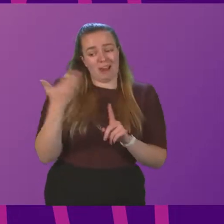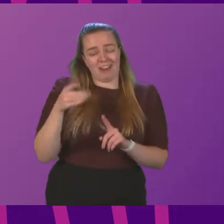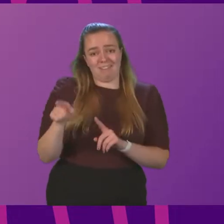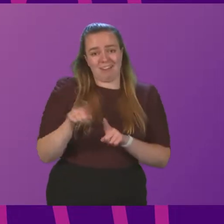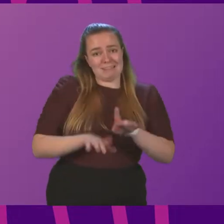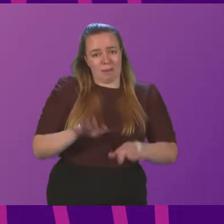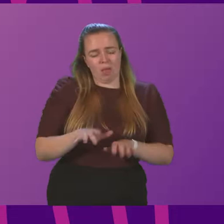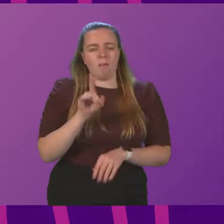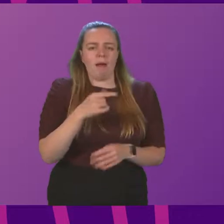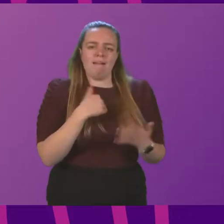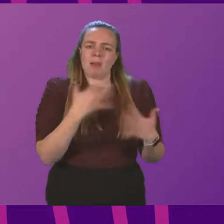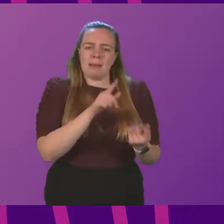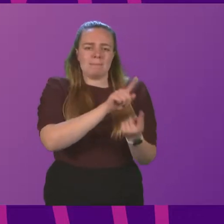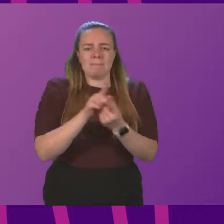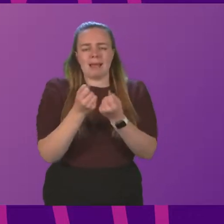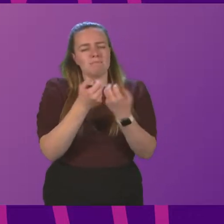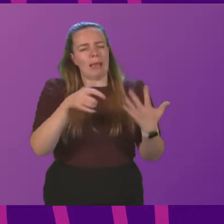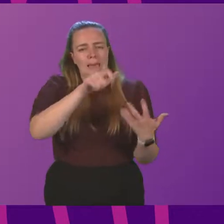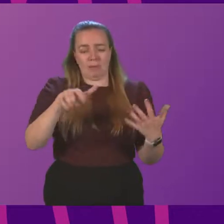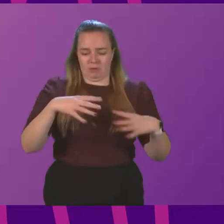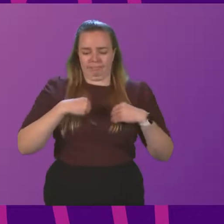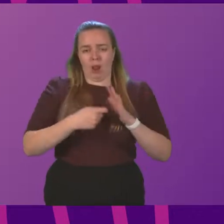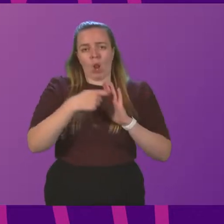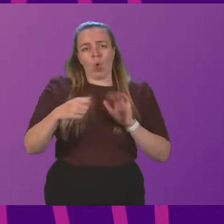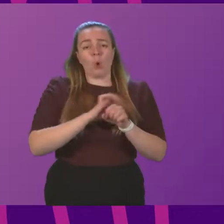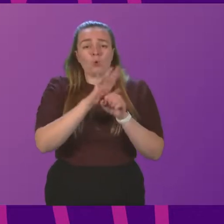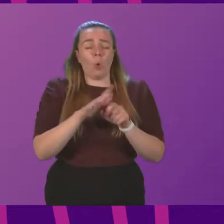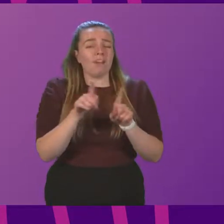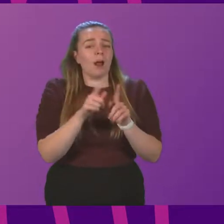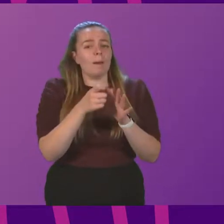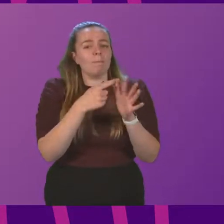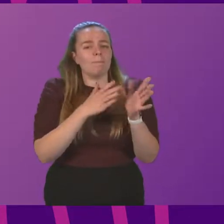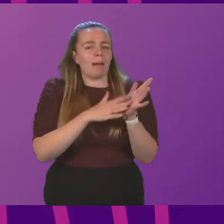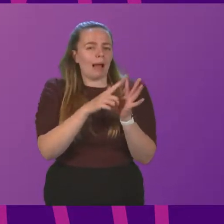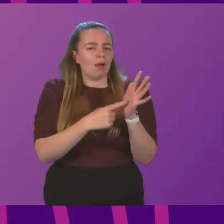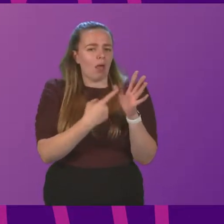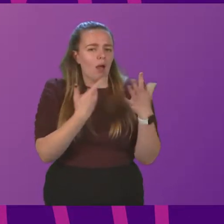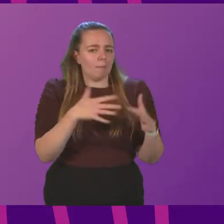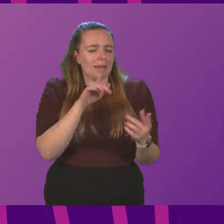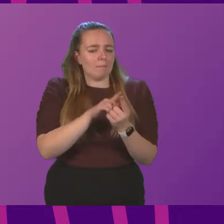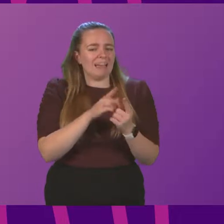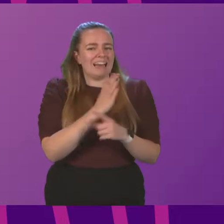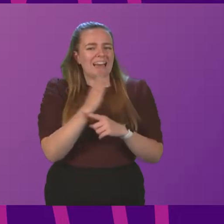I have also met a number of long Covid patients, such as Pamela, whom I met in Eastwood health and care centre a number